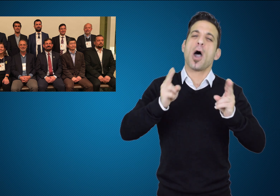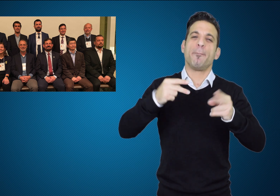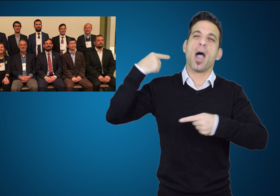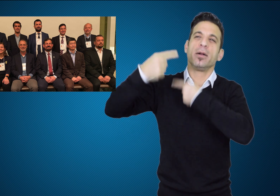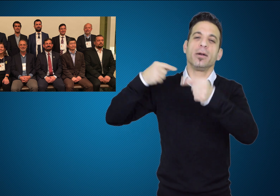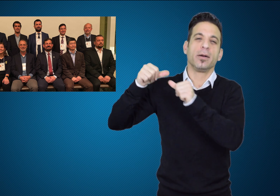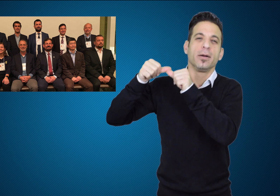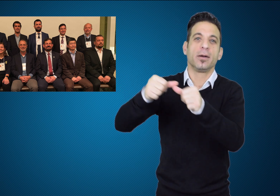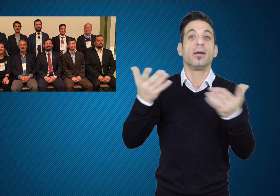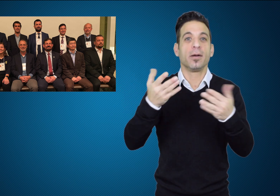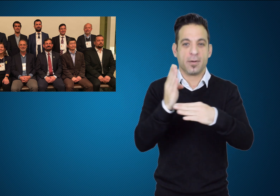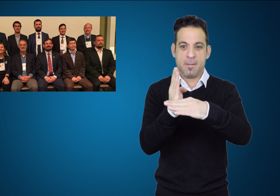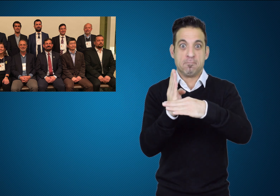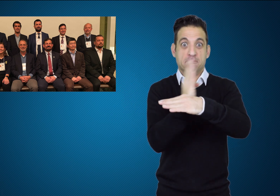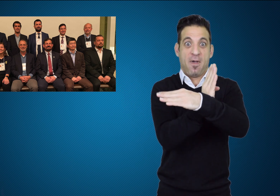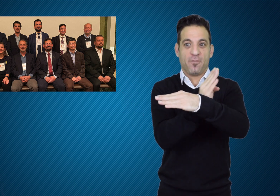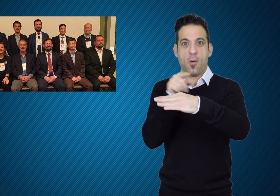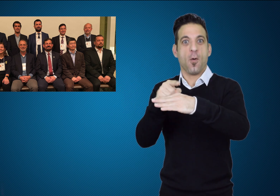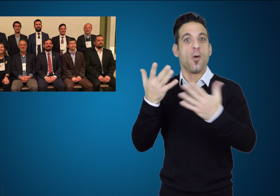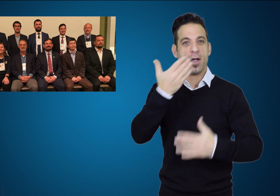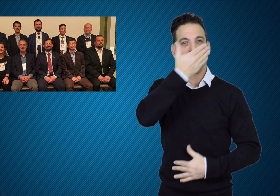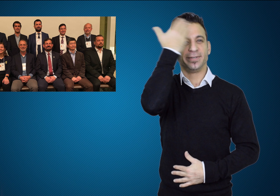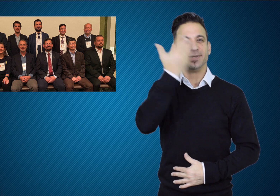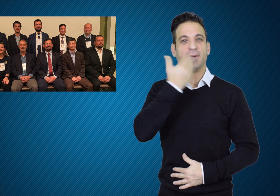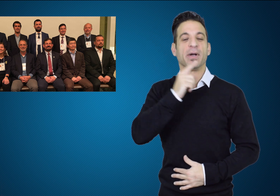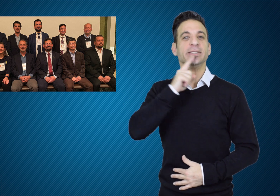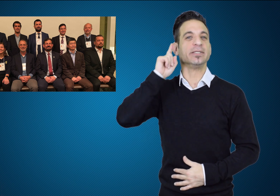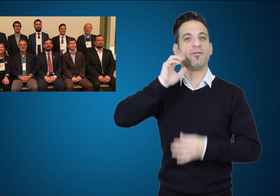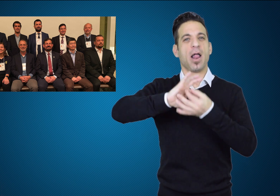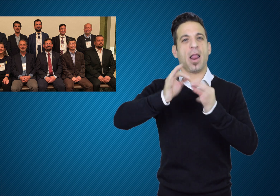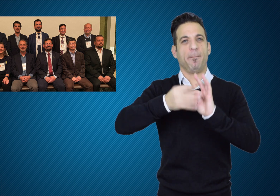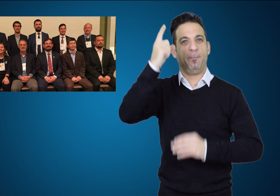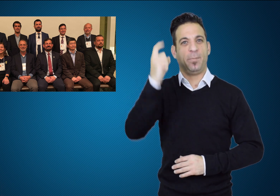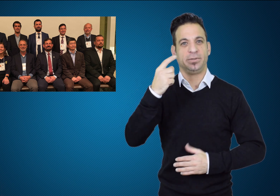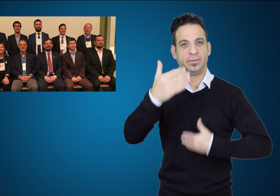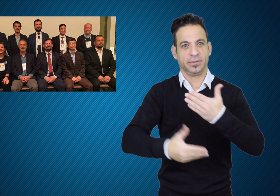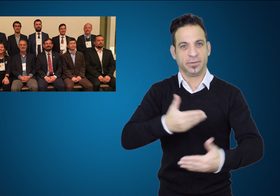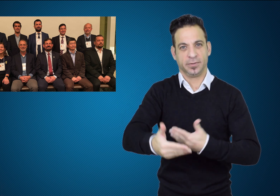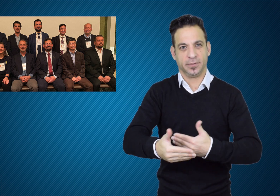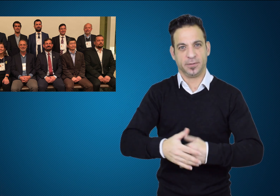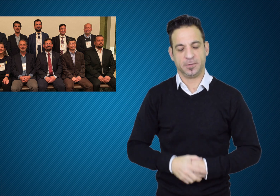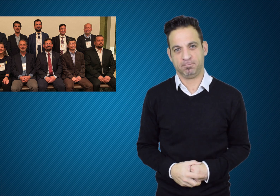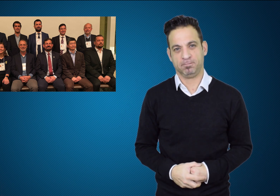which is usually held prior to the opening of the Summer Deaflympics.